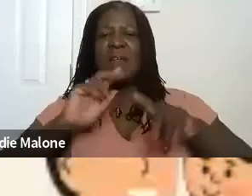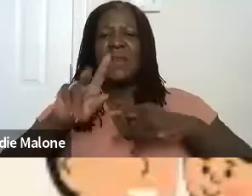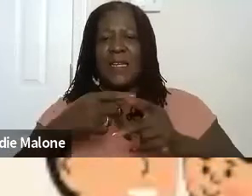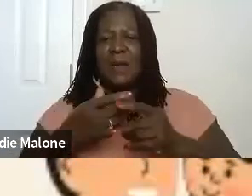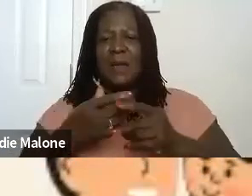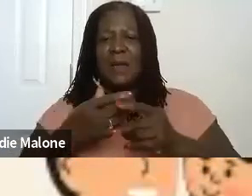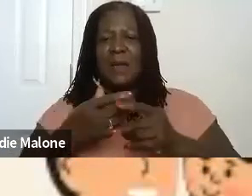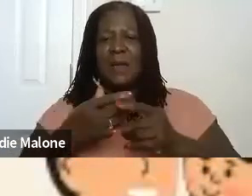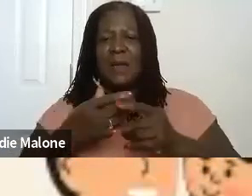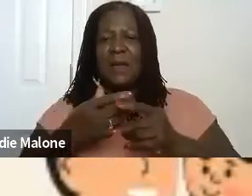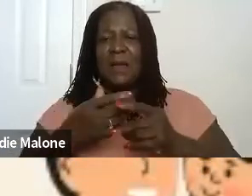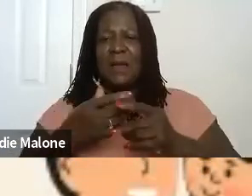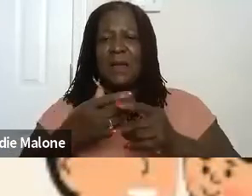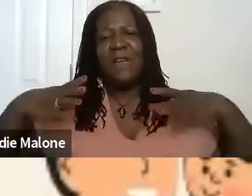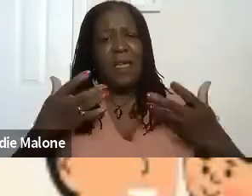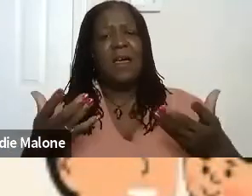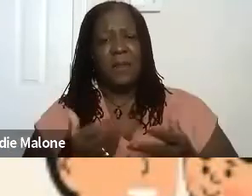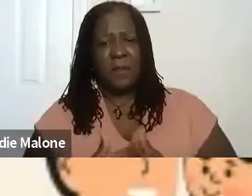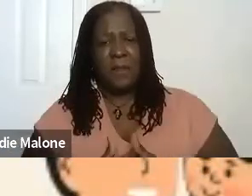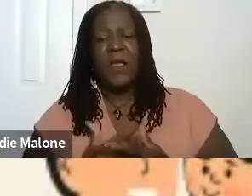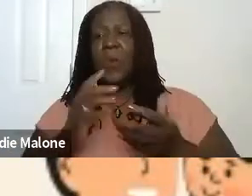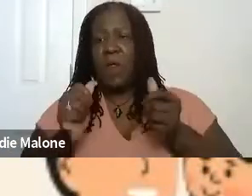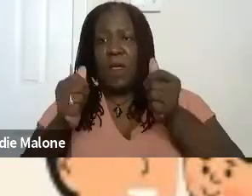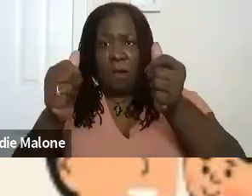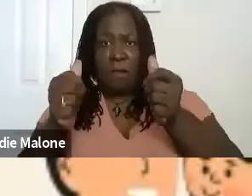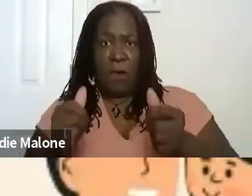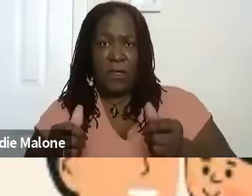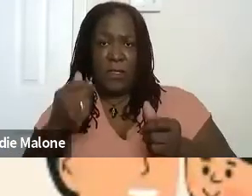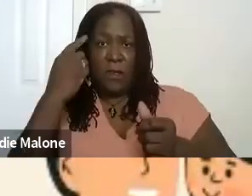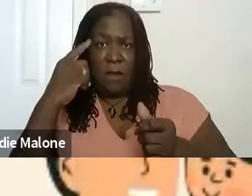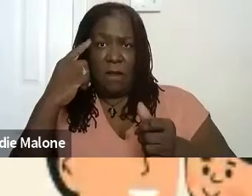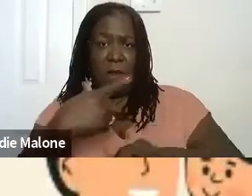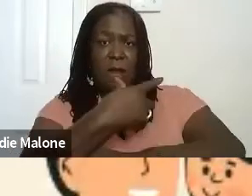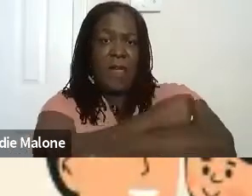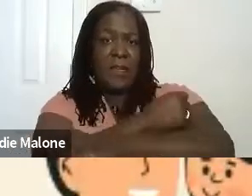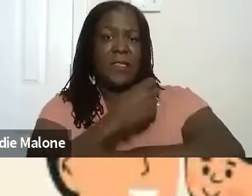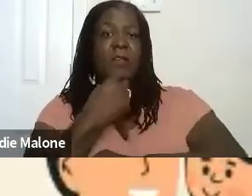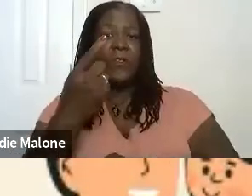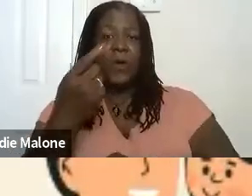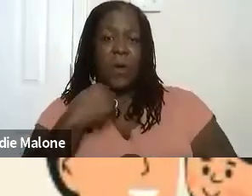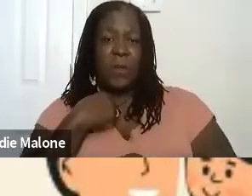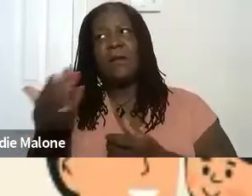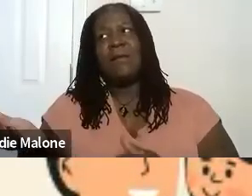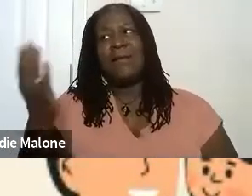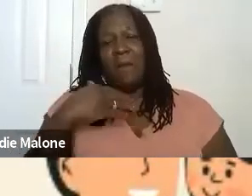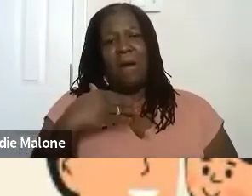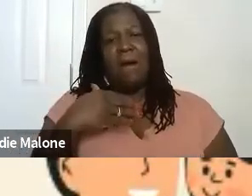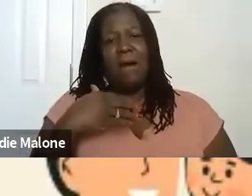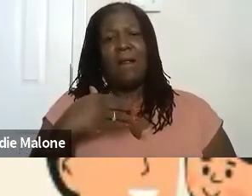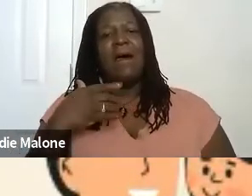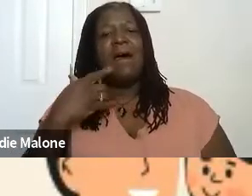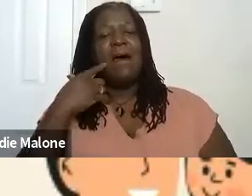up. They told me, "Mel, come on." And I took it. I think I got one dose in January and